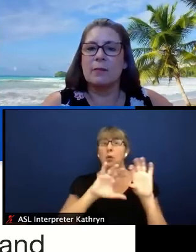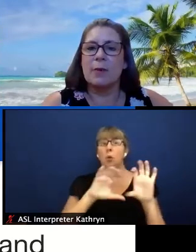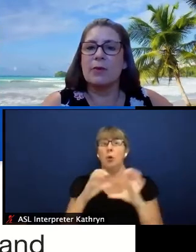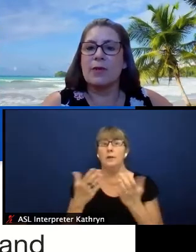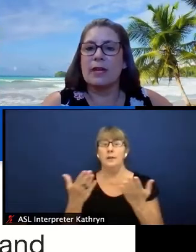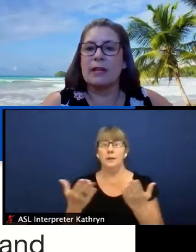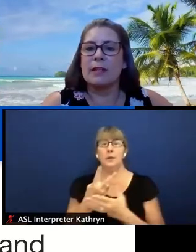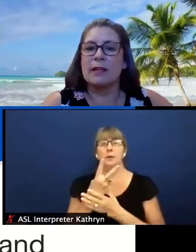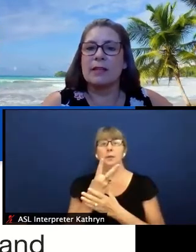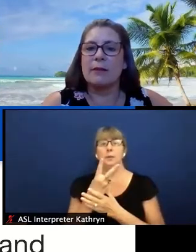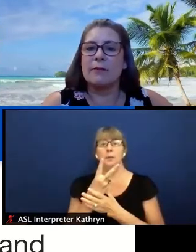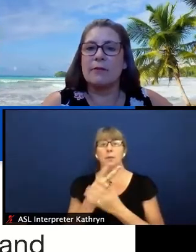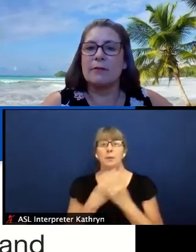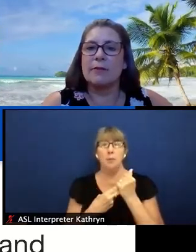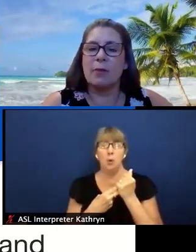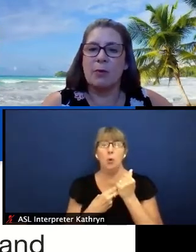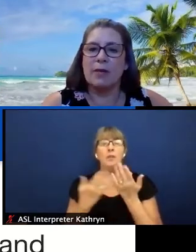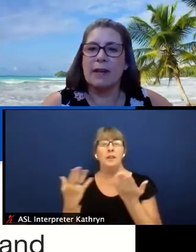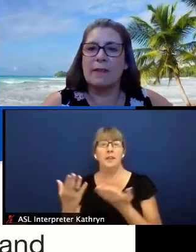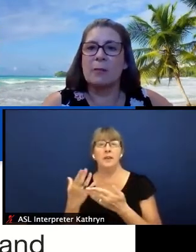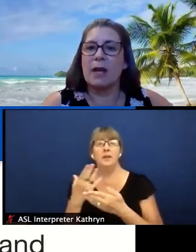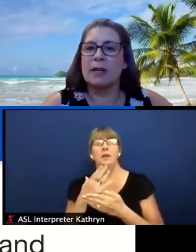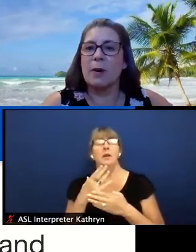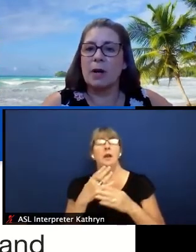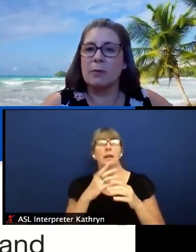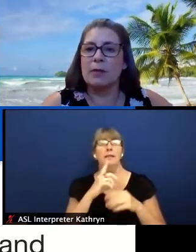both in the deaf department and the blind department.